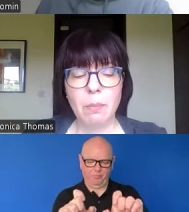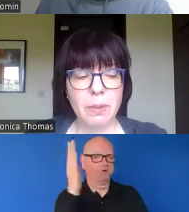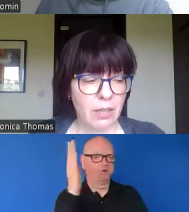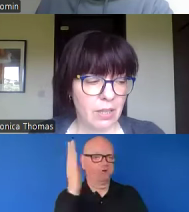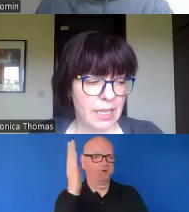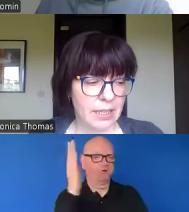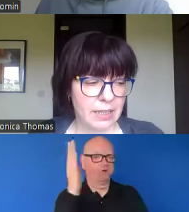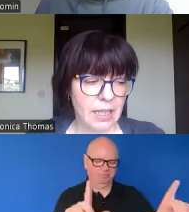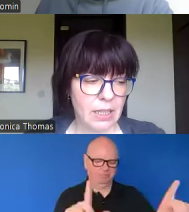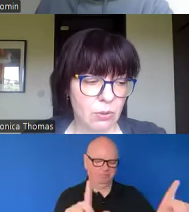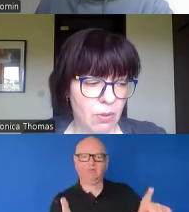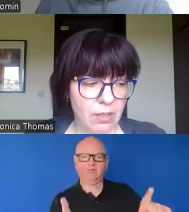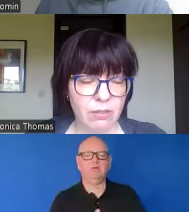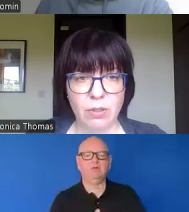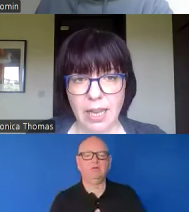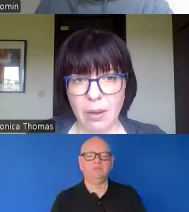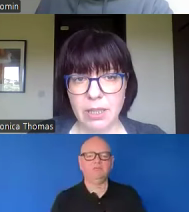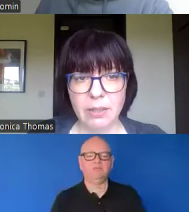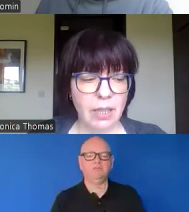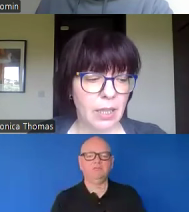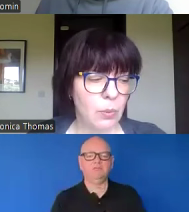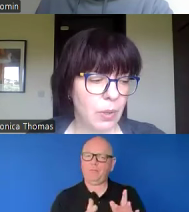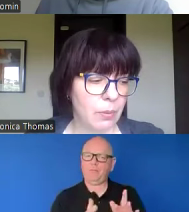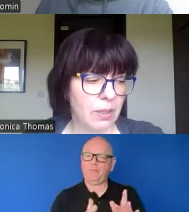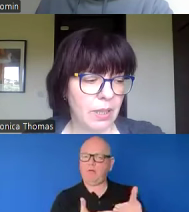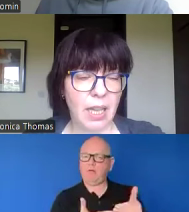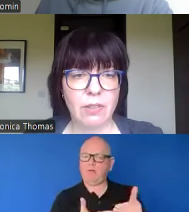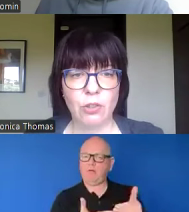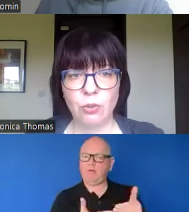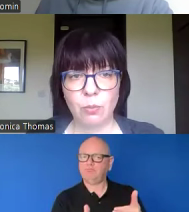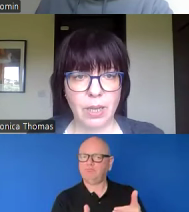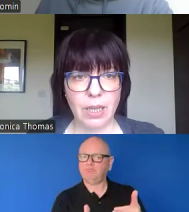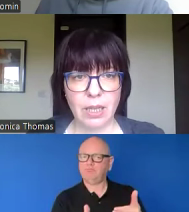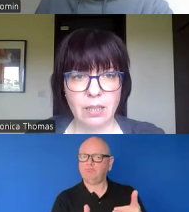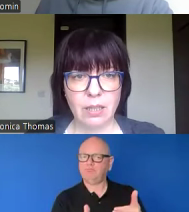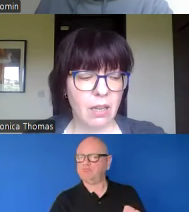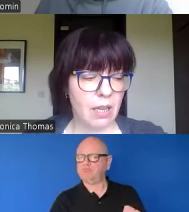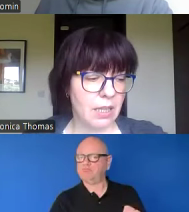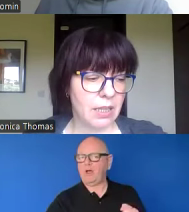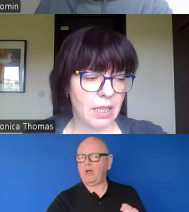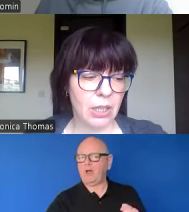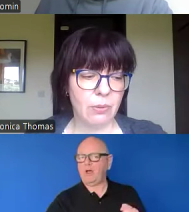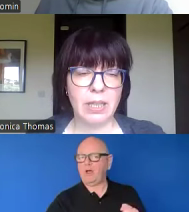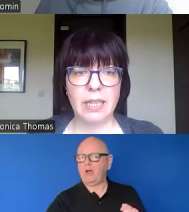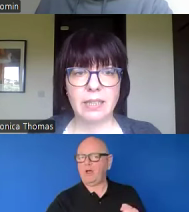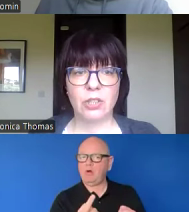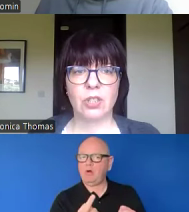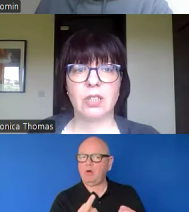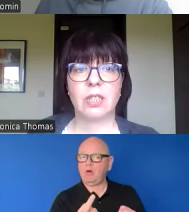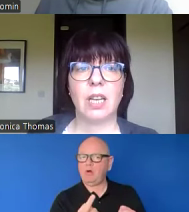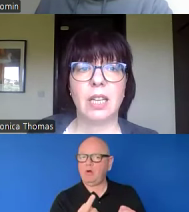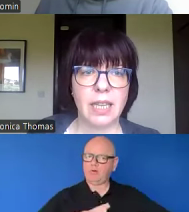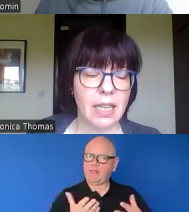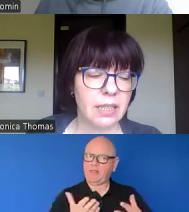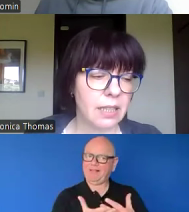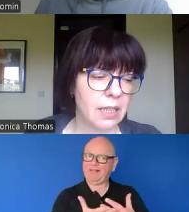Our webinar is set to run for an hour, and we will have a short break and a Q&A session at the end.